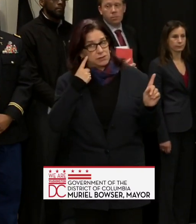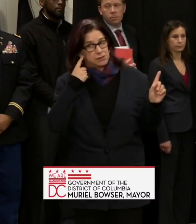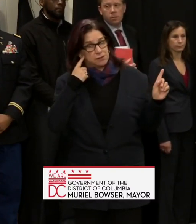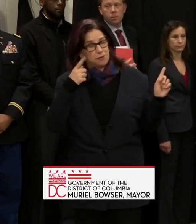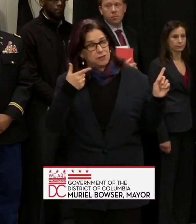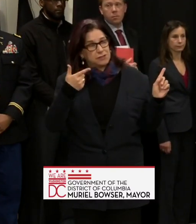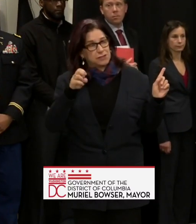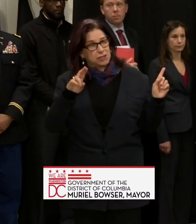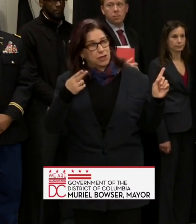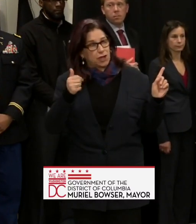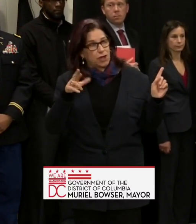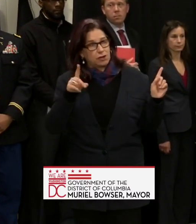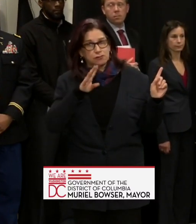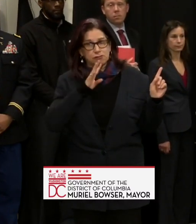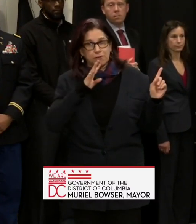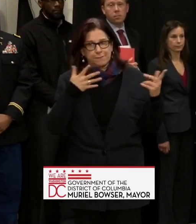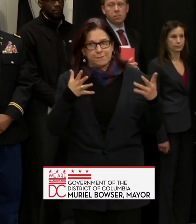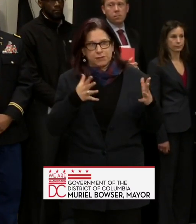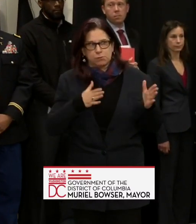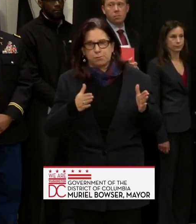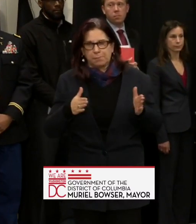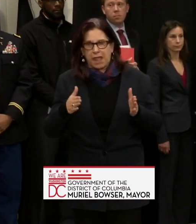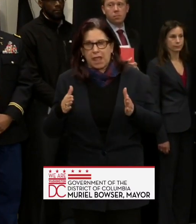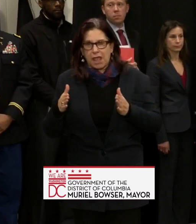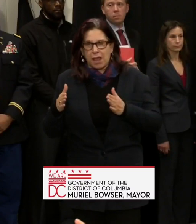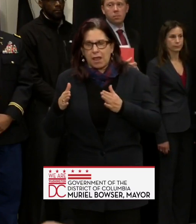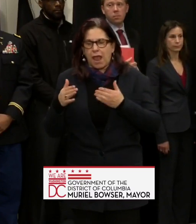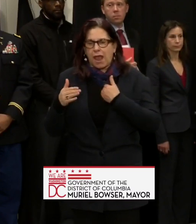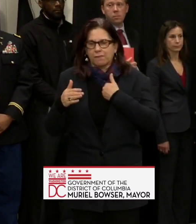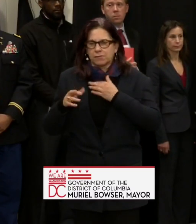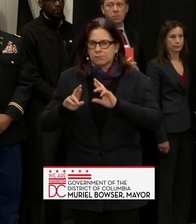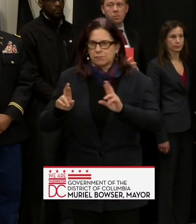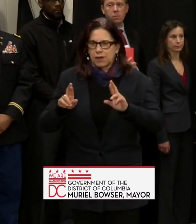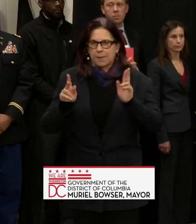ABILITY OF PEOPLE TO COME TO OUR CITY AND EXERCISE THEIR FIRST